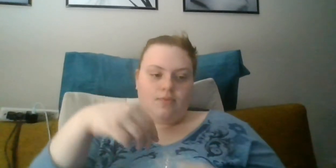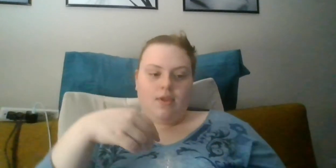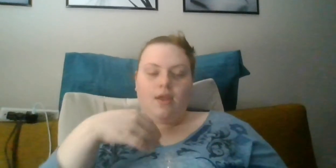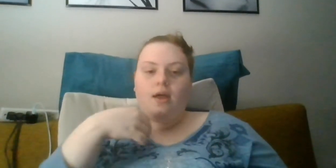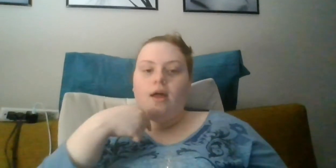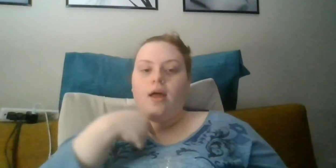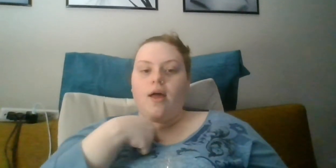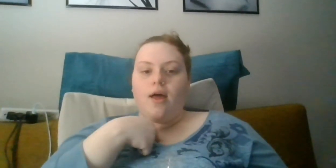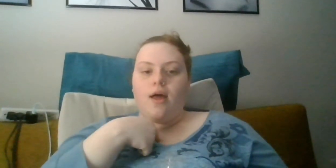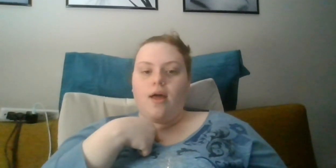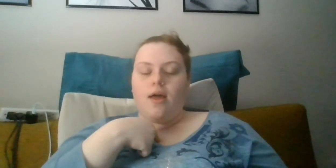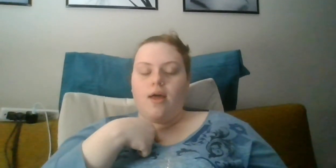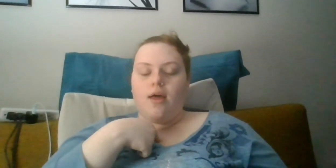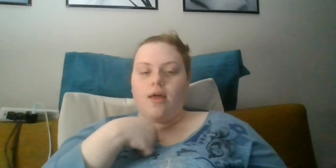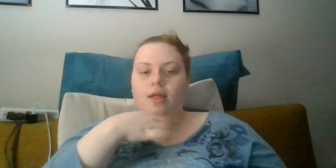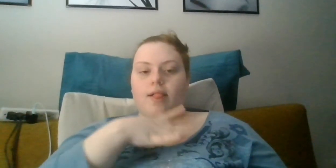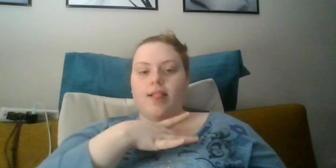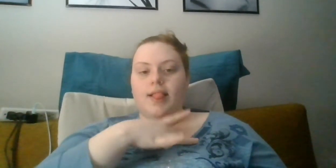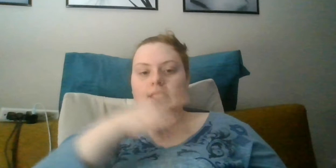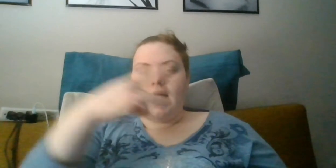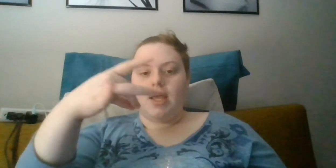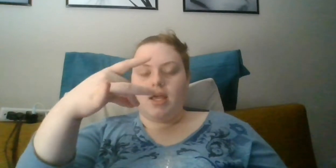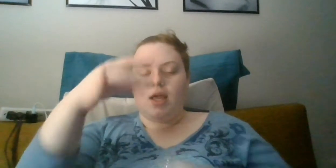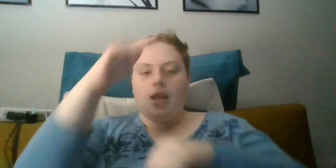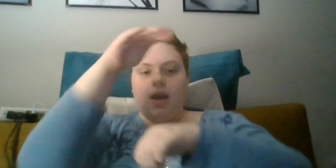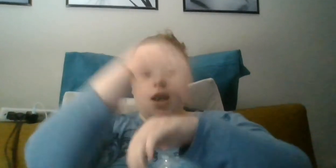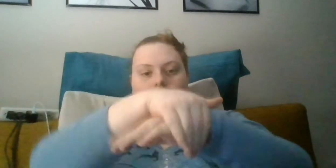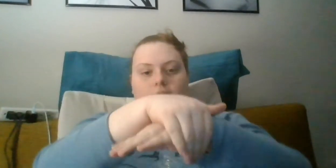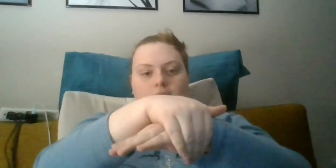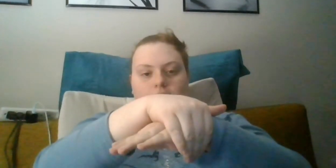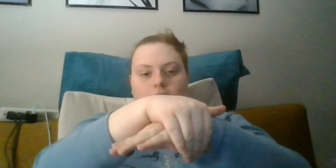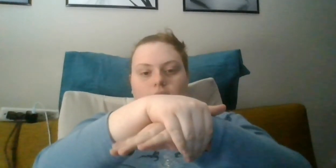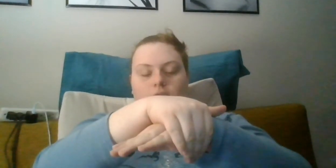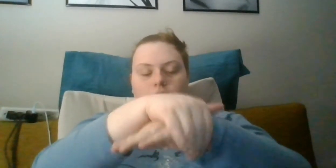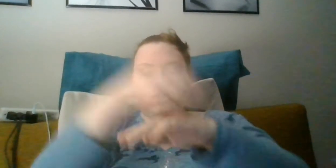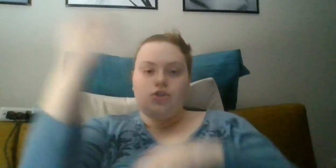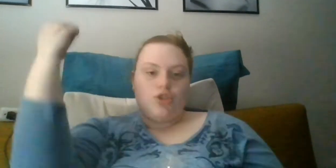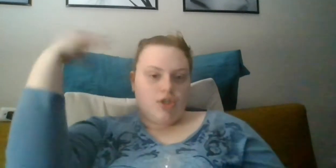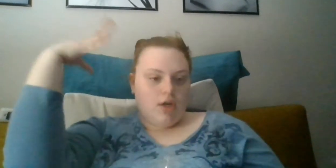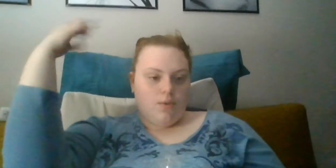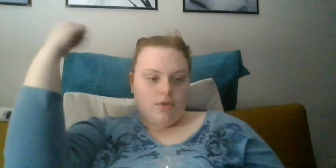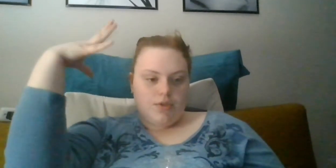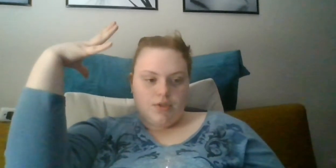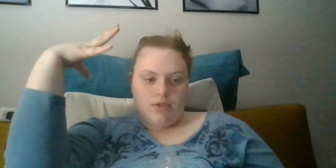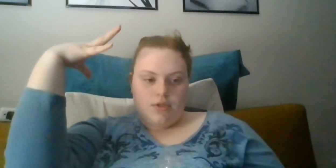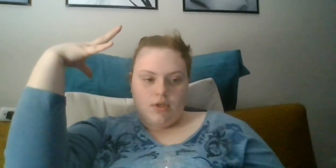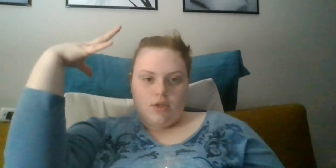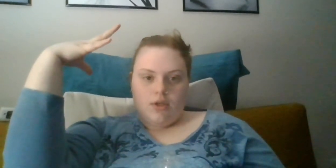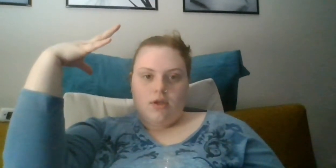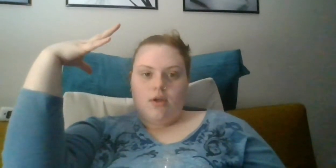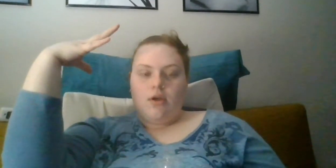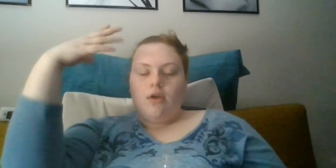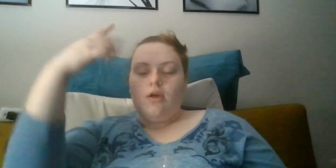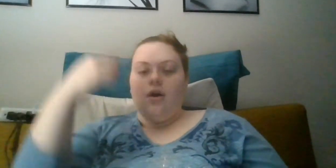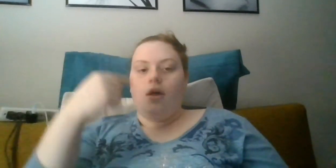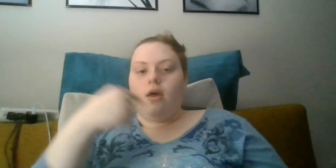I like to shower at night,